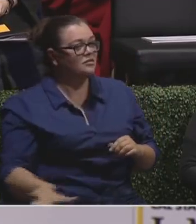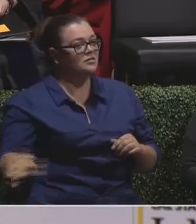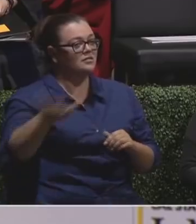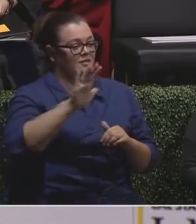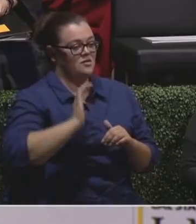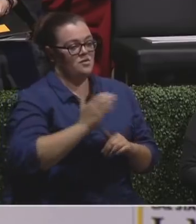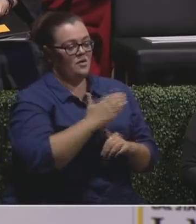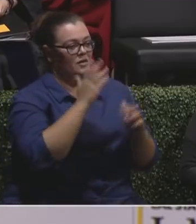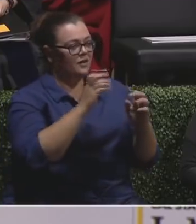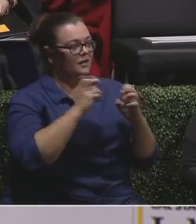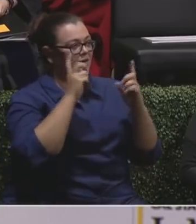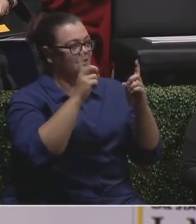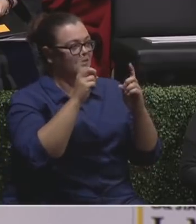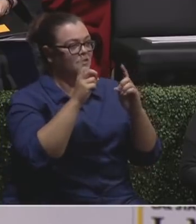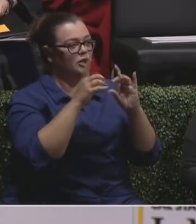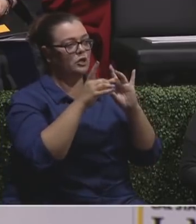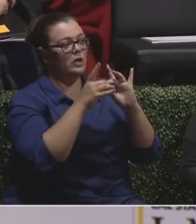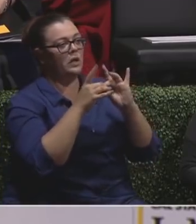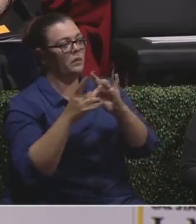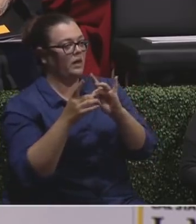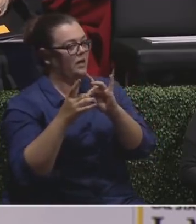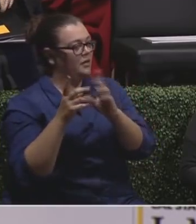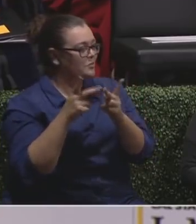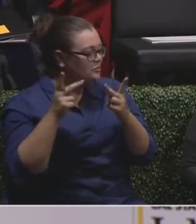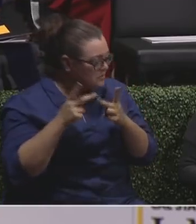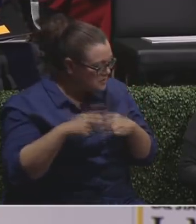POWER OF YOUR POTENTIAL TO AFFECT A CHANGE IN THE LIVES OF CHILDREN AND